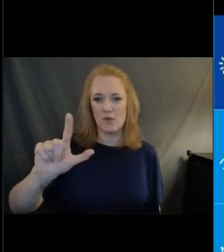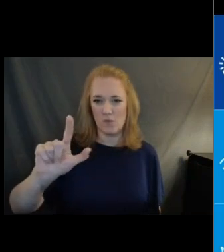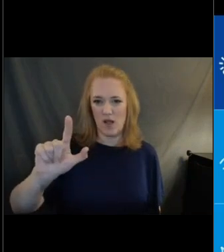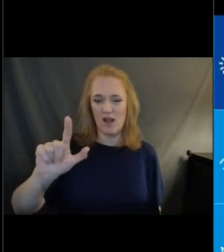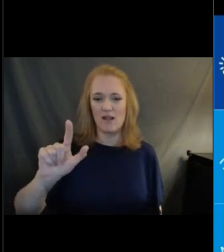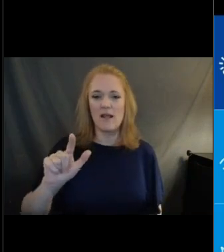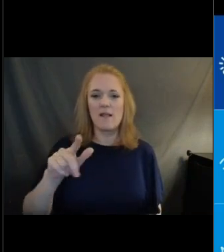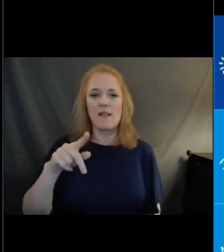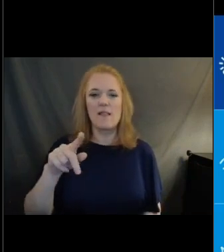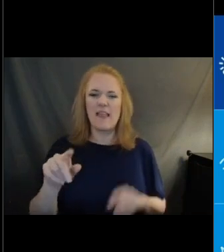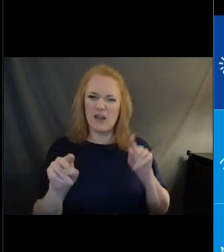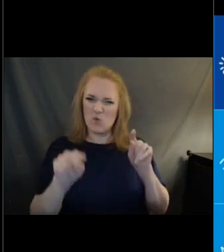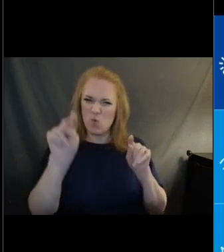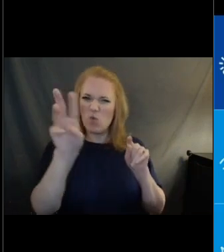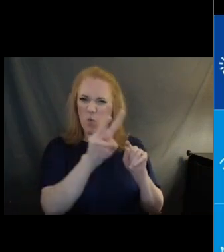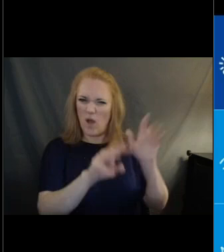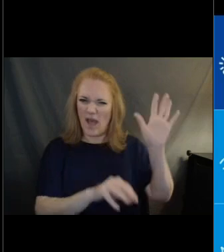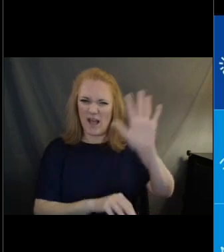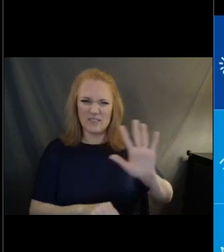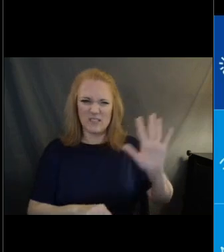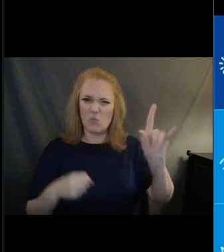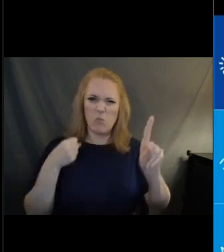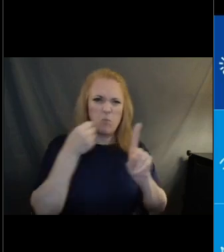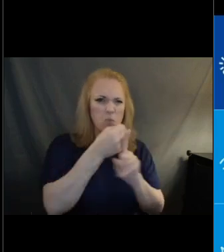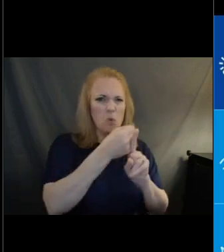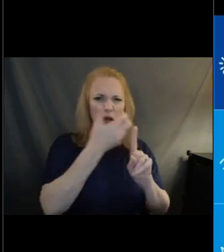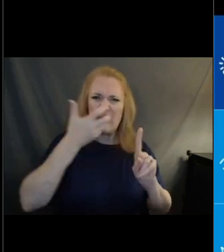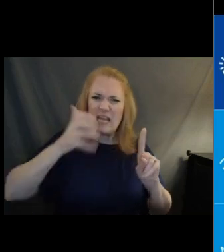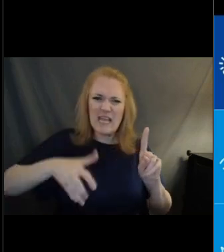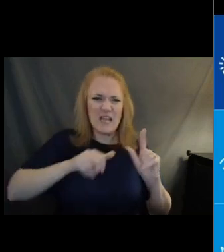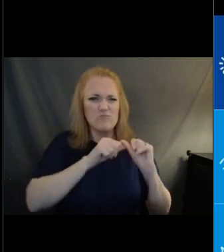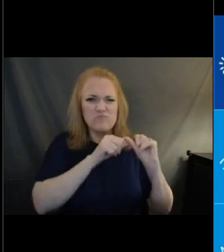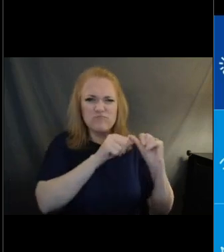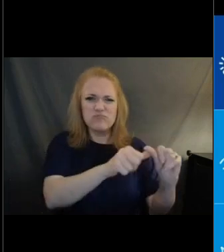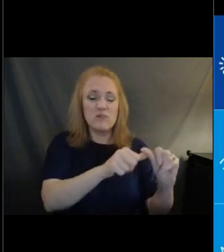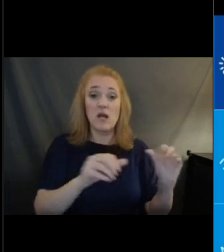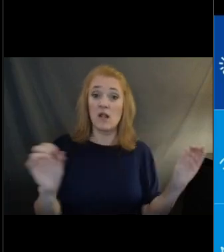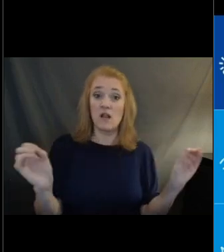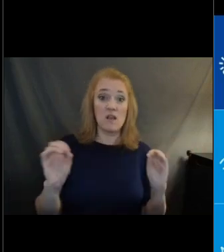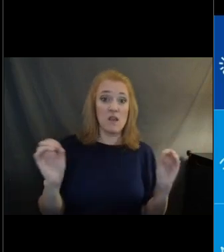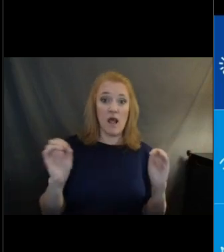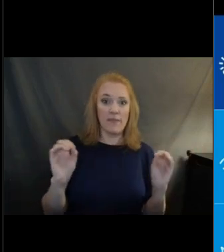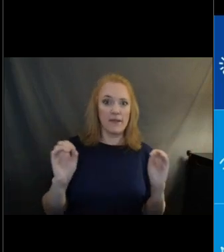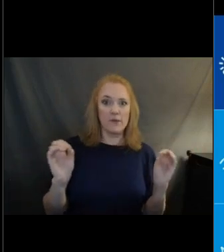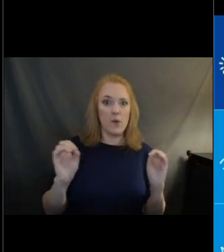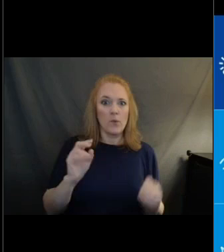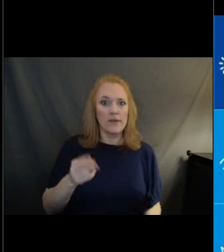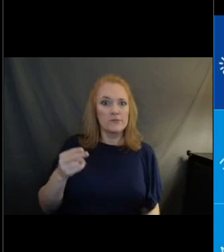Northwest was hit with an unprecedented heat wave. Nothing in the historic record was anywhere close